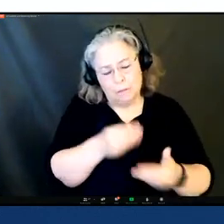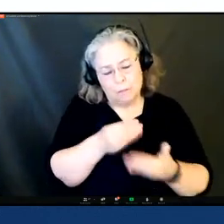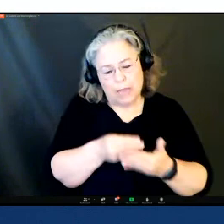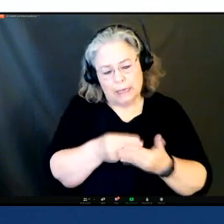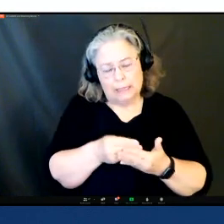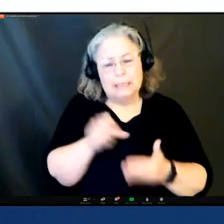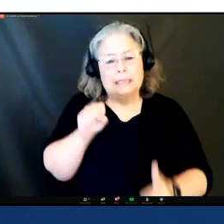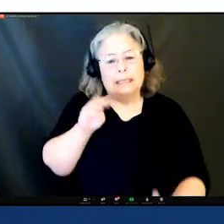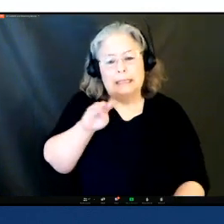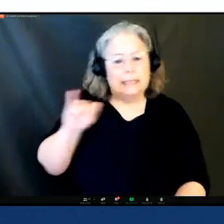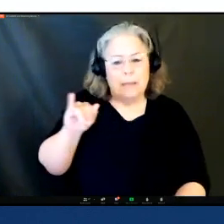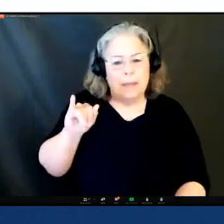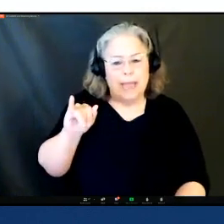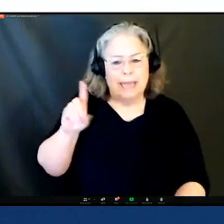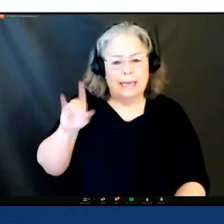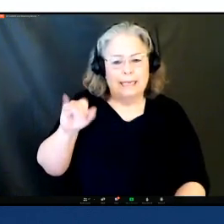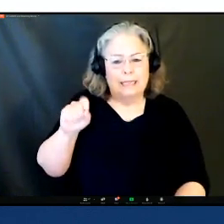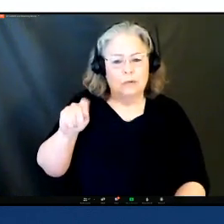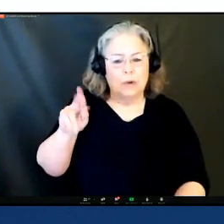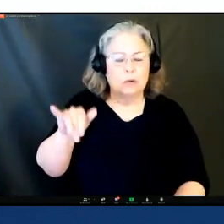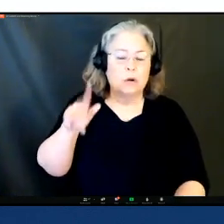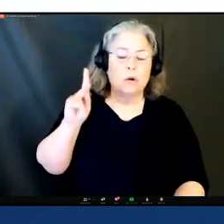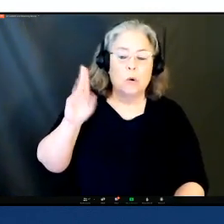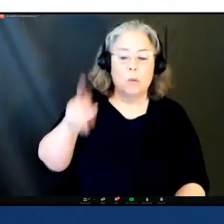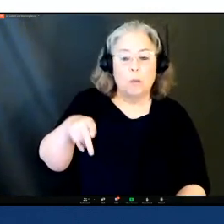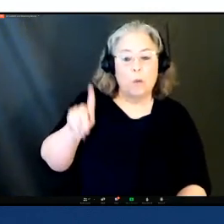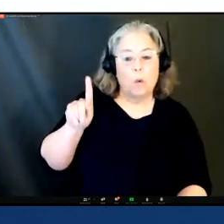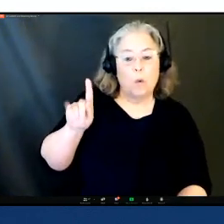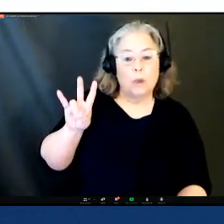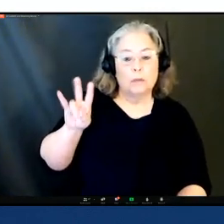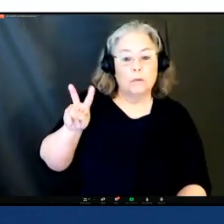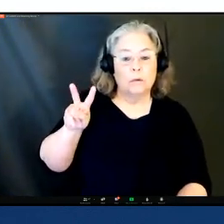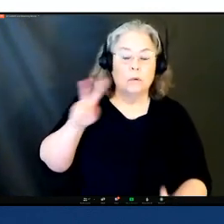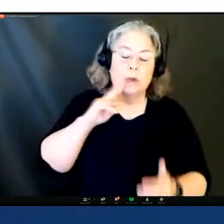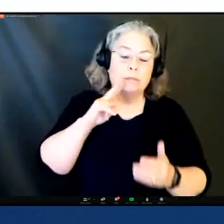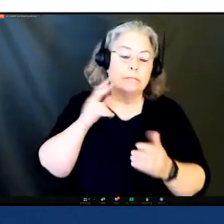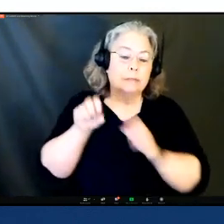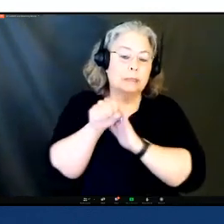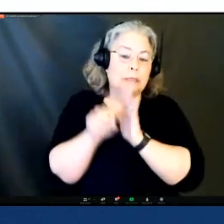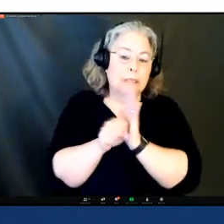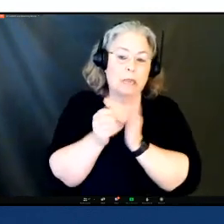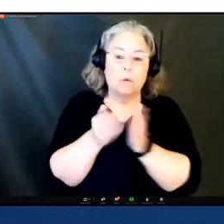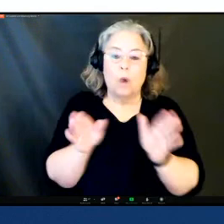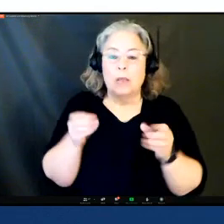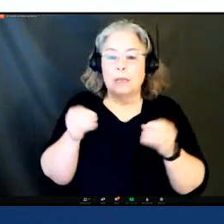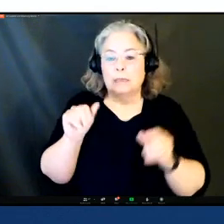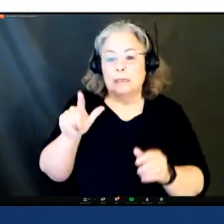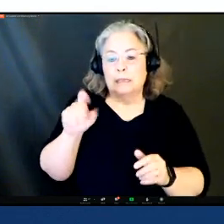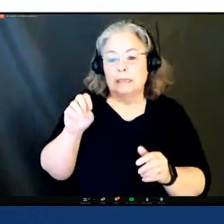For example, Proposition 170 revenue comes from a statewide sales tax and must be used to fund public safety programs.